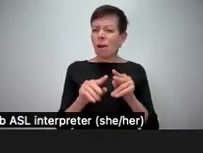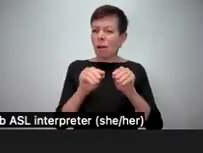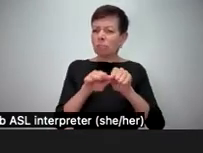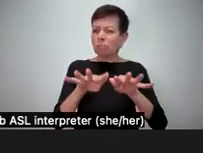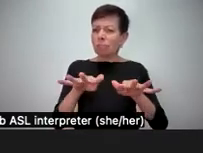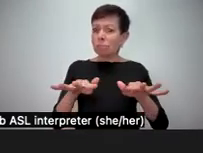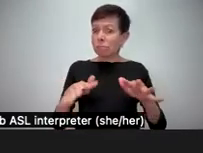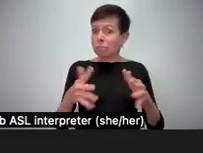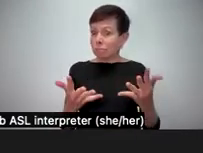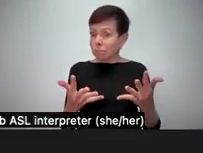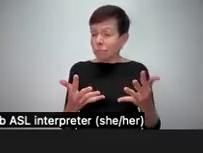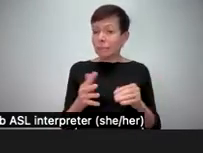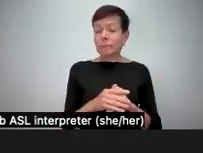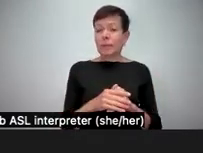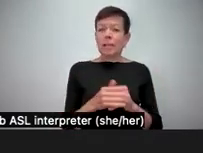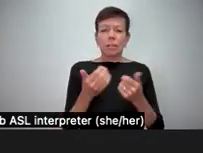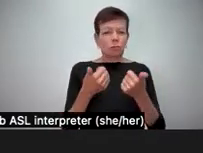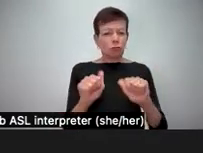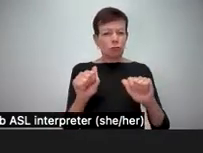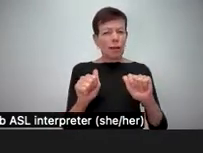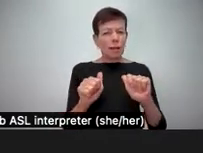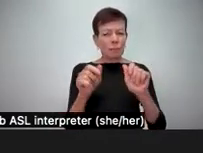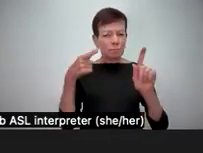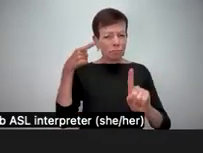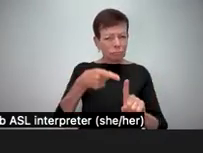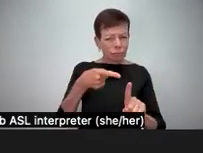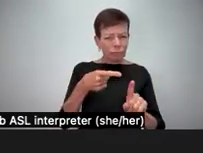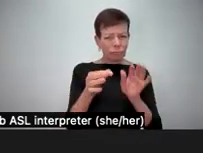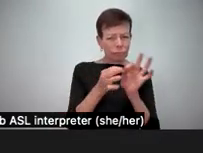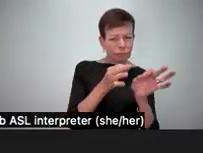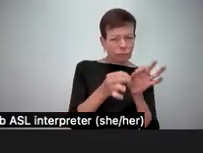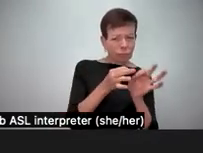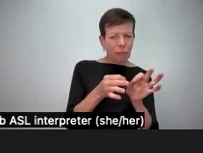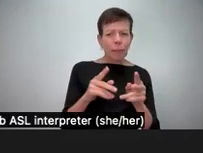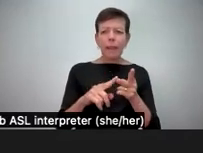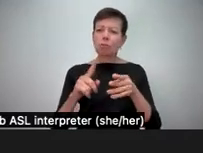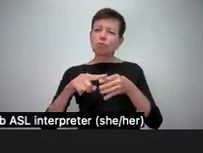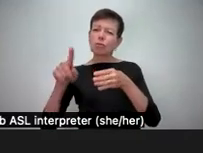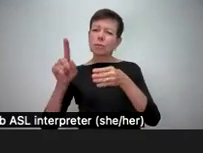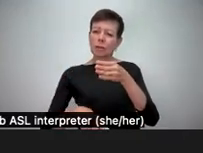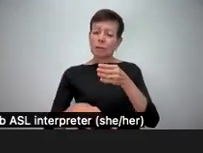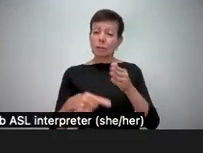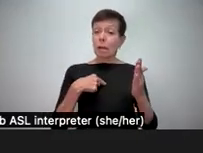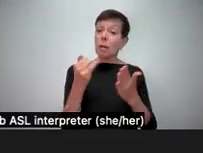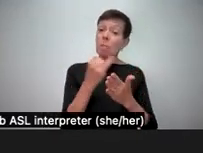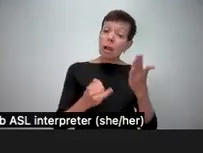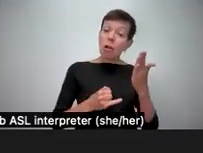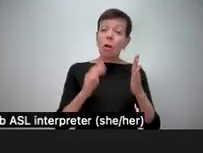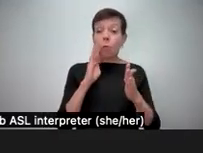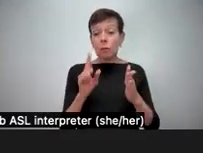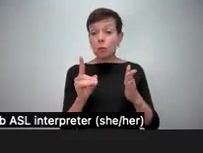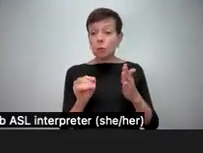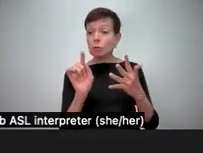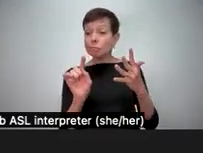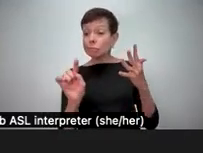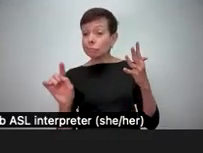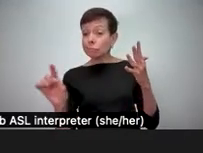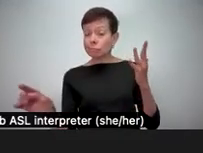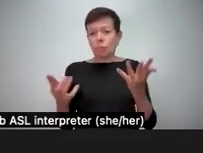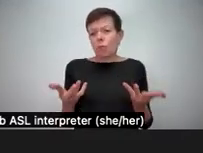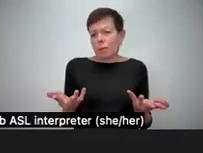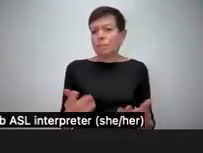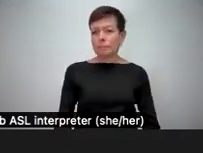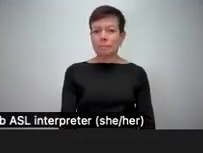you can with what you want to do with this artwork and what the outcome is that you're hoping for.